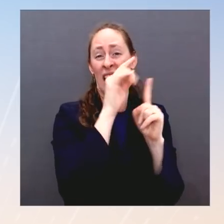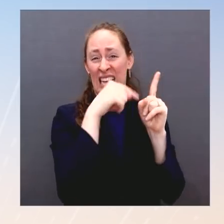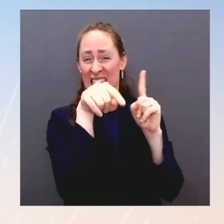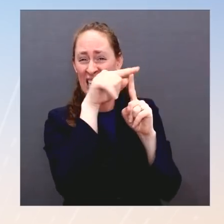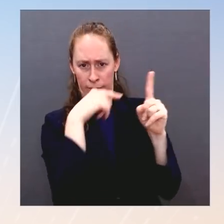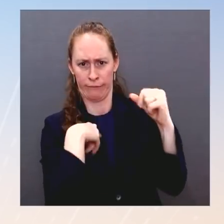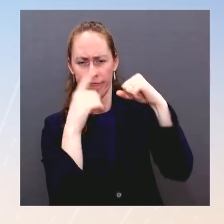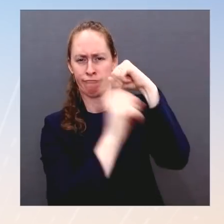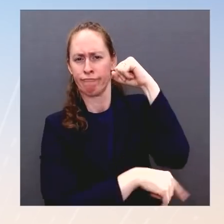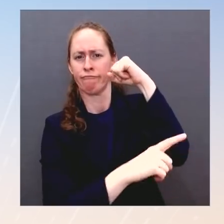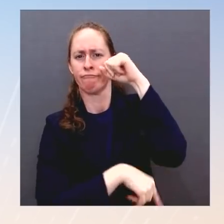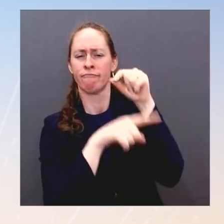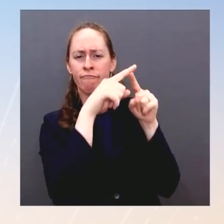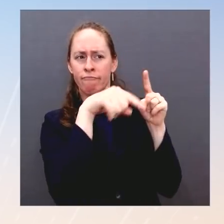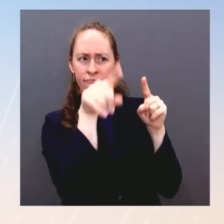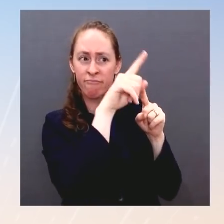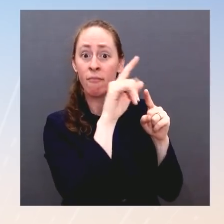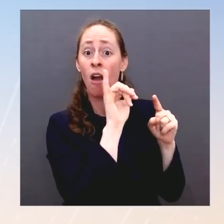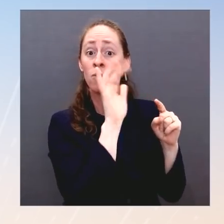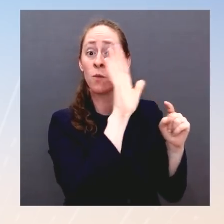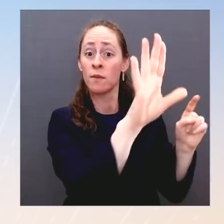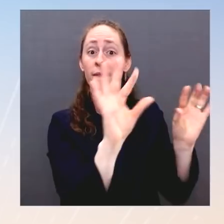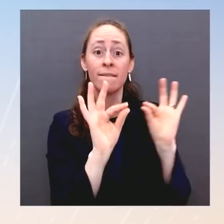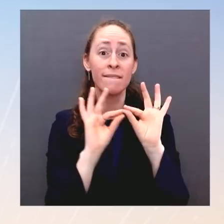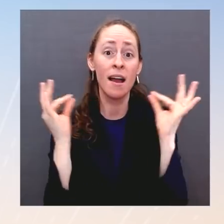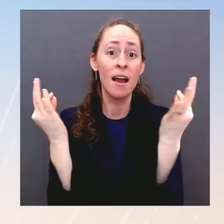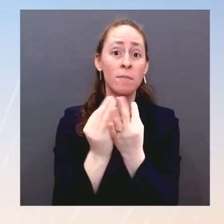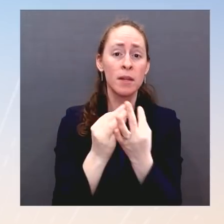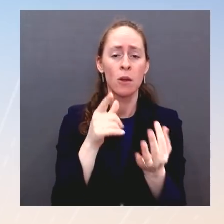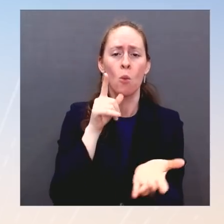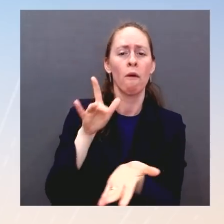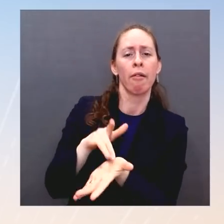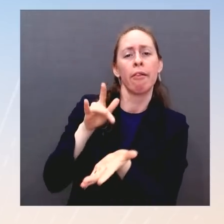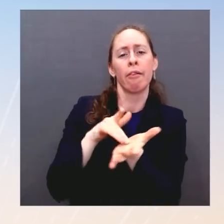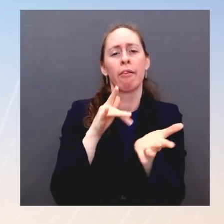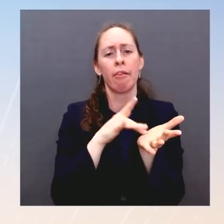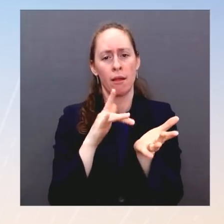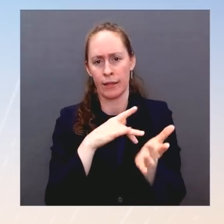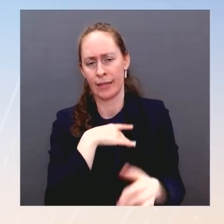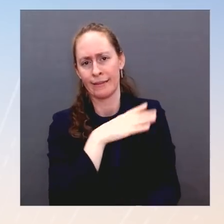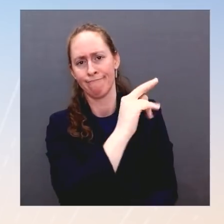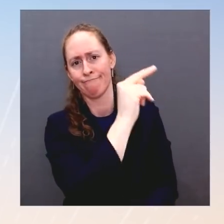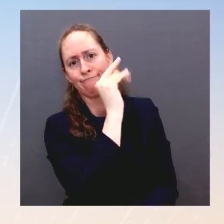to move around their assets. The Press: And on the Supreme Court today -- news of the day: